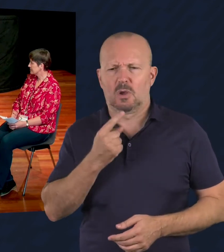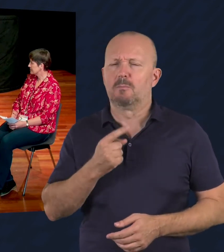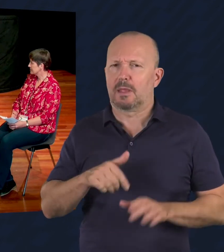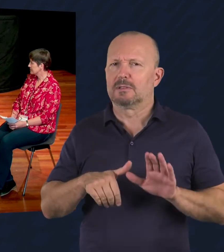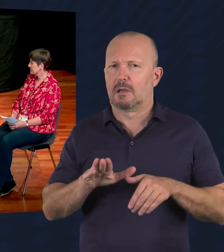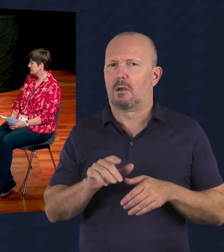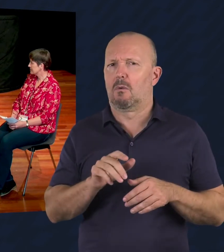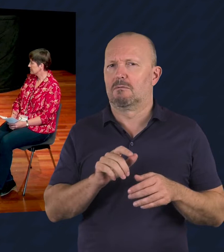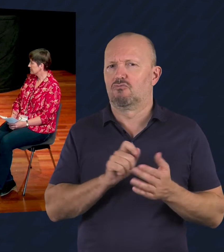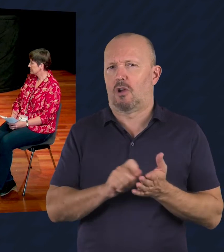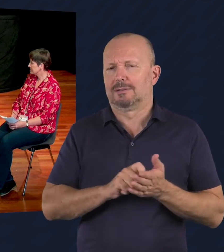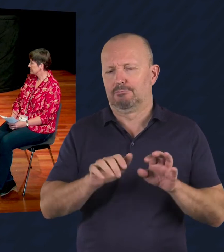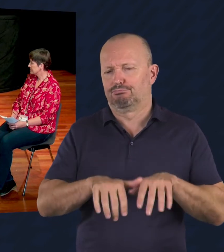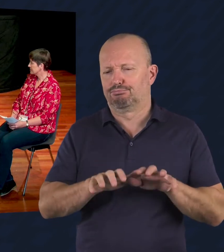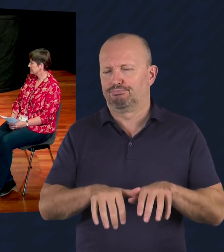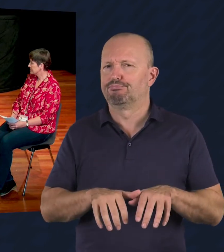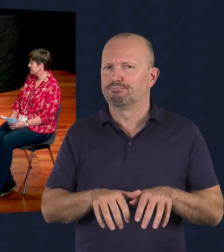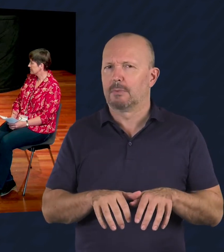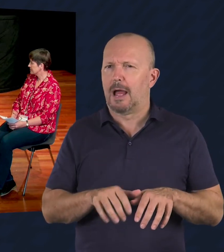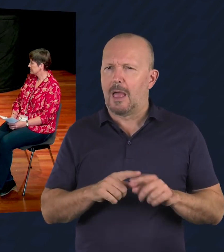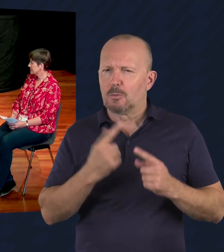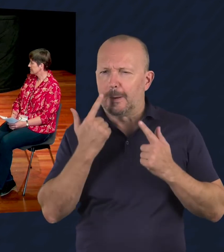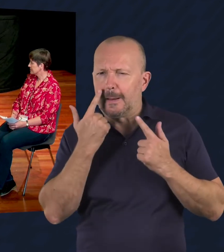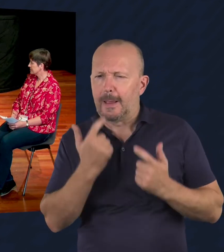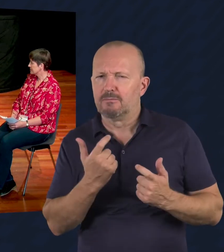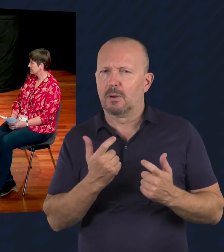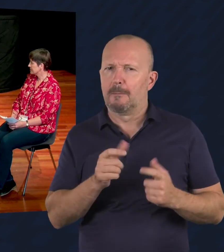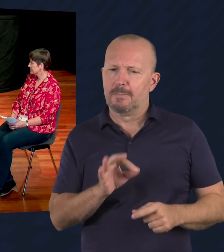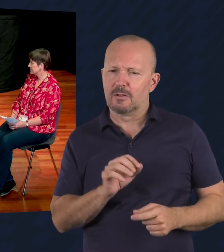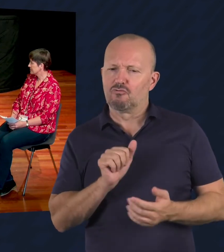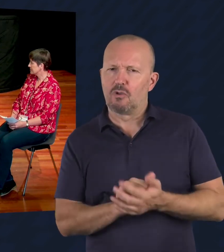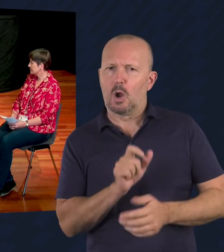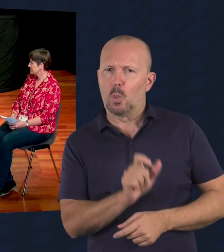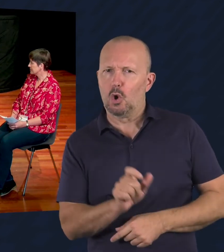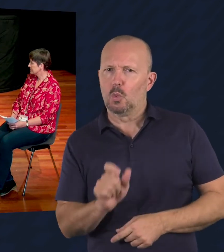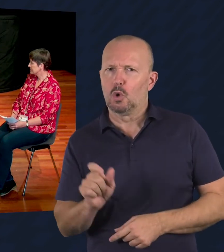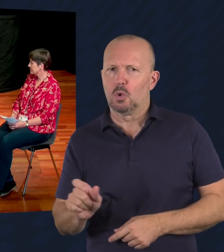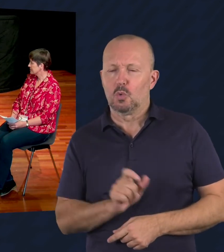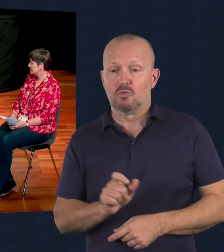So, that really makes me think about the style of writing. So, my wording choices need to be really carefully thought